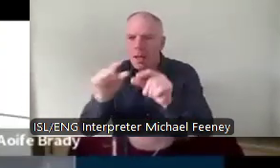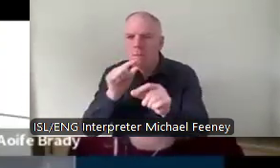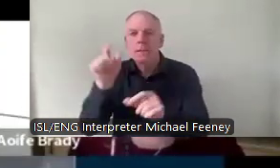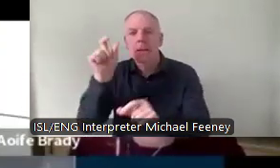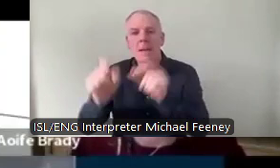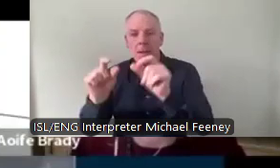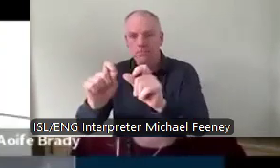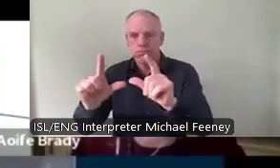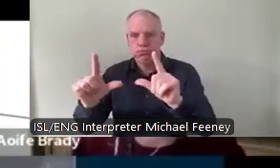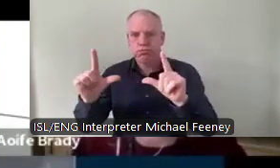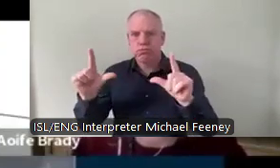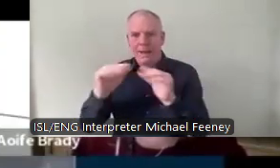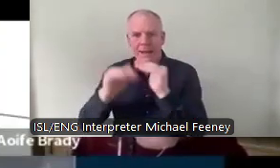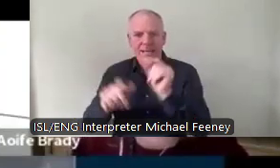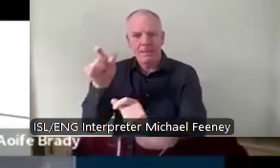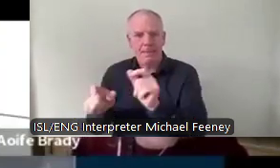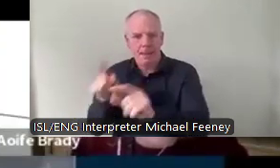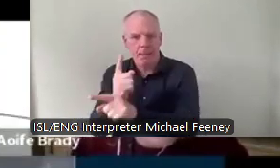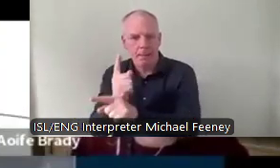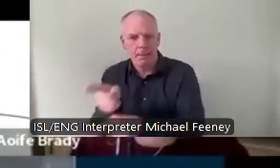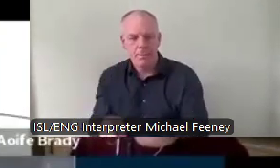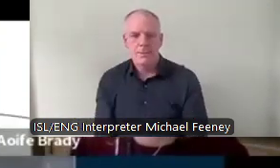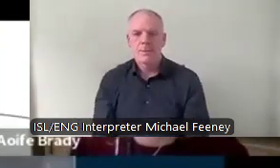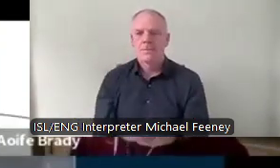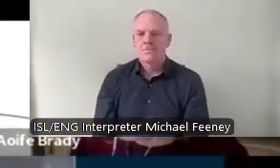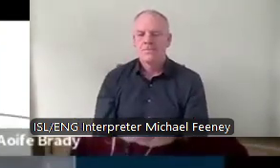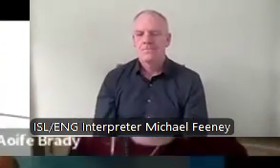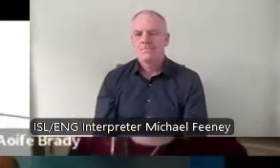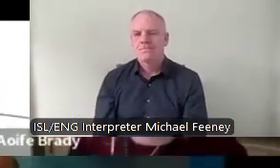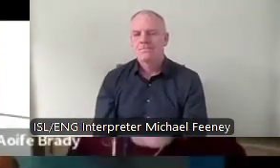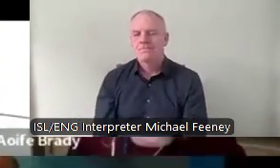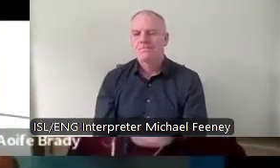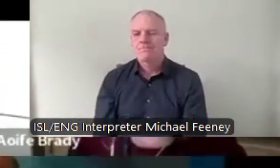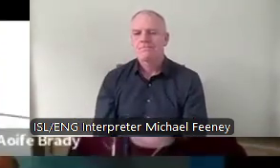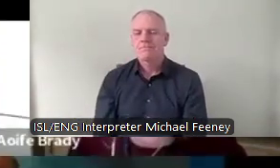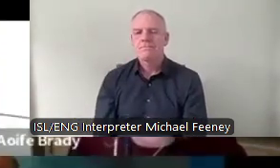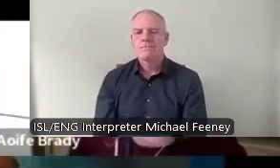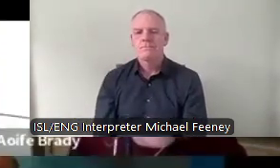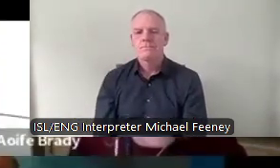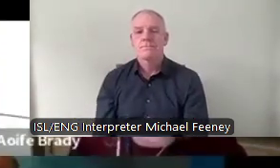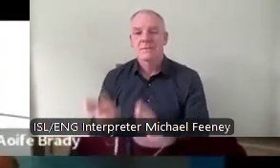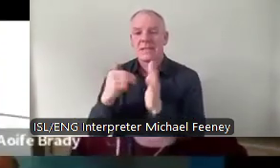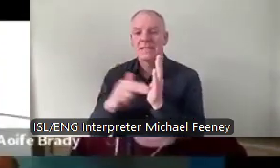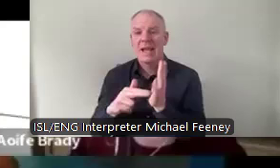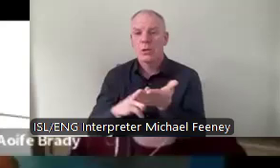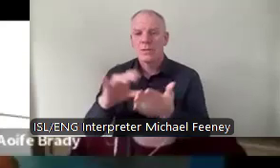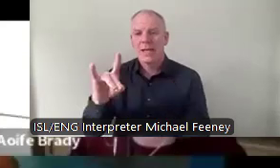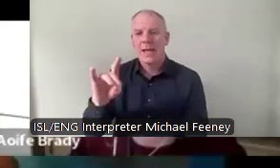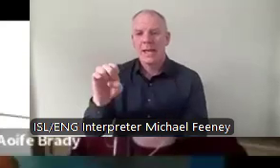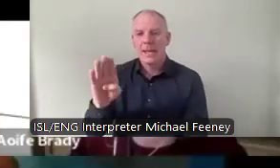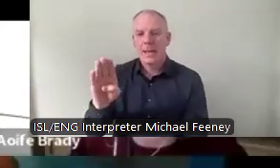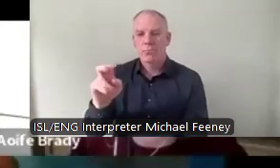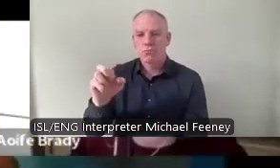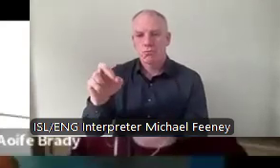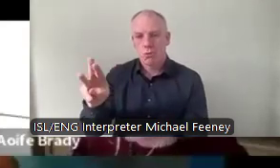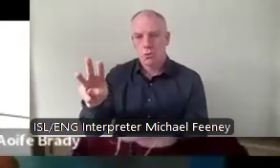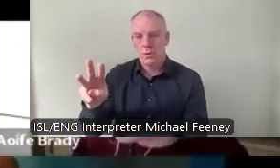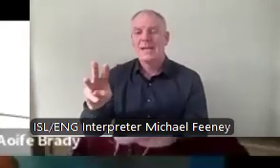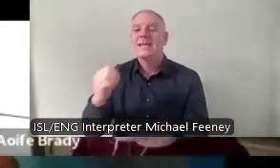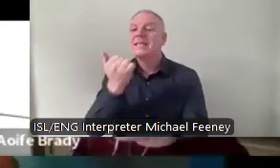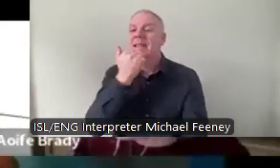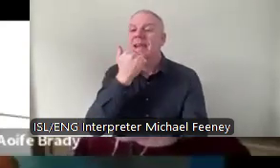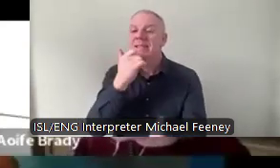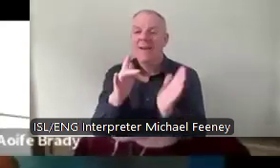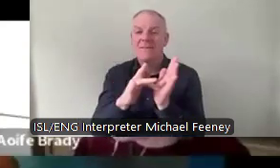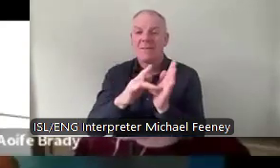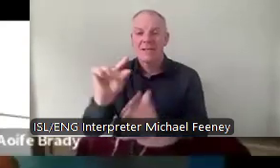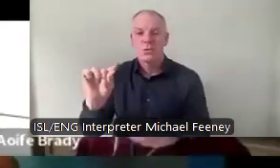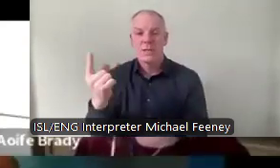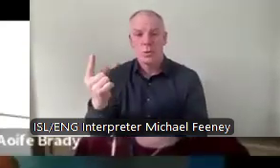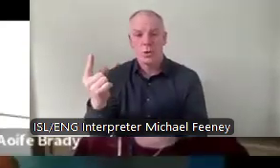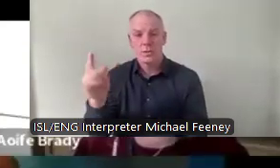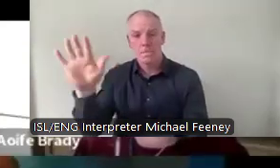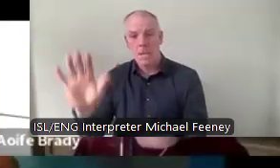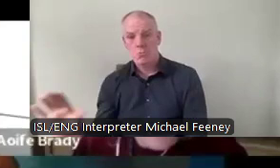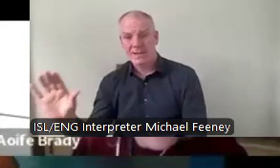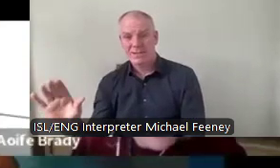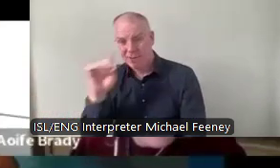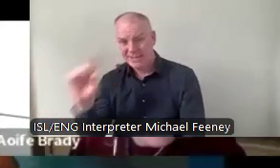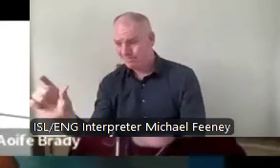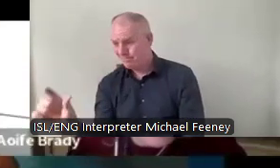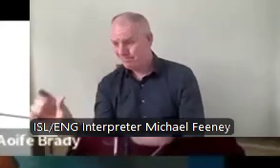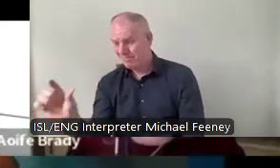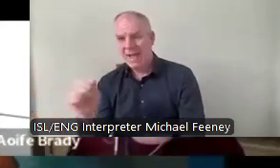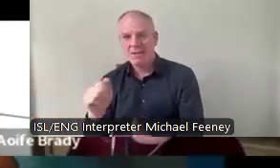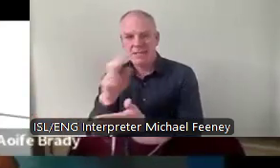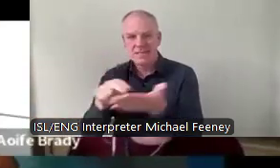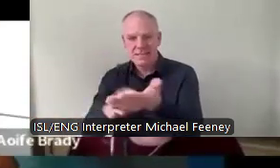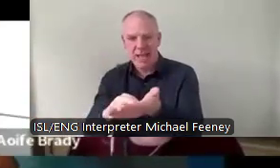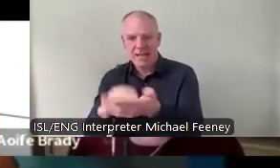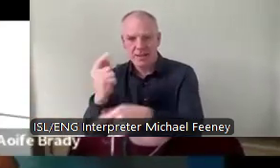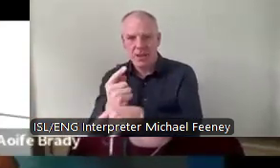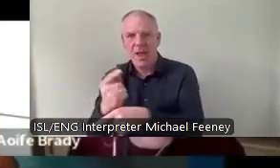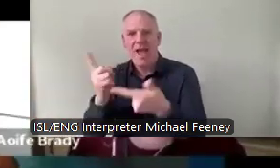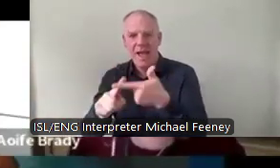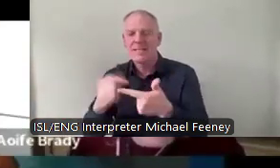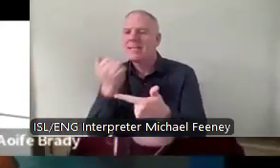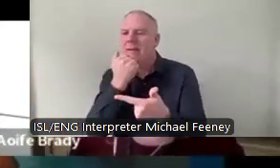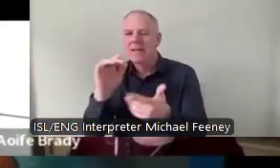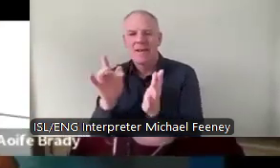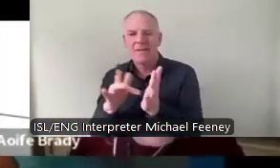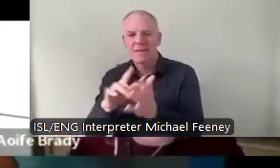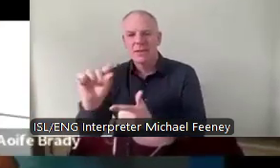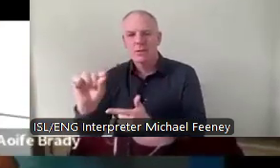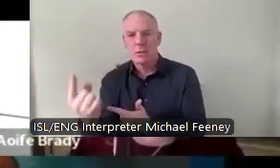a larger scale. Signed in Hebrew and dated 1521 on a vase that appears in the bottom right around here, the Dublin panel, The crossing of the Red Sea was created at the